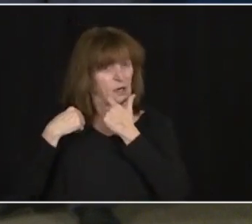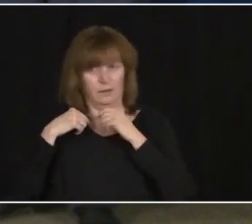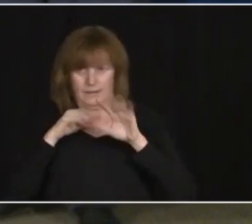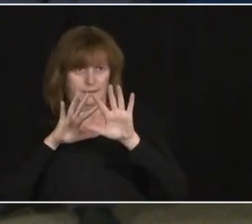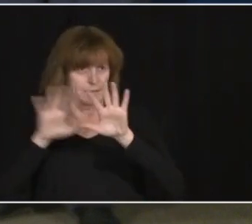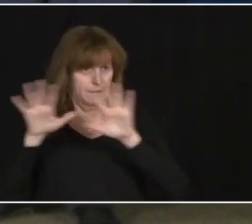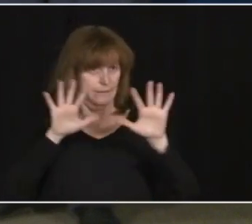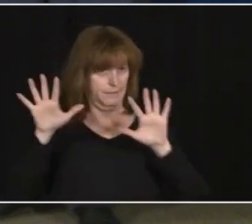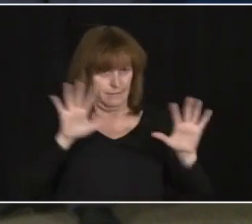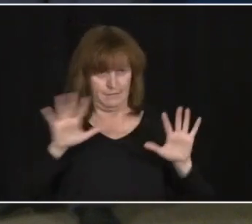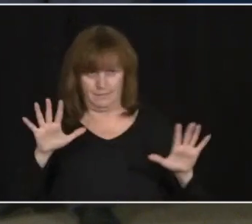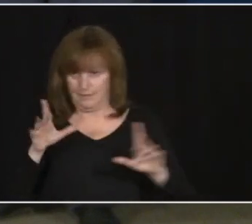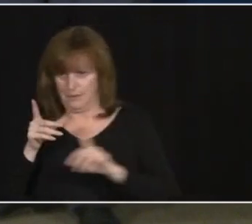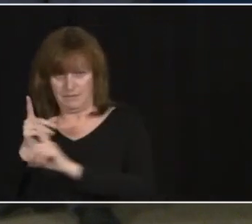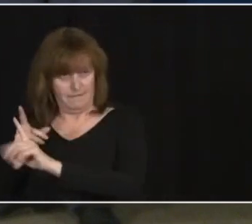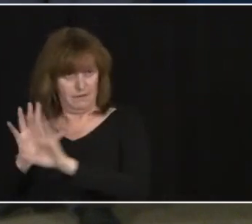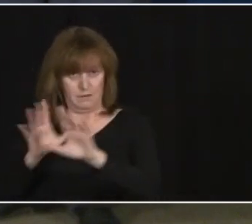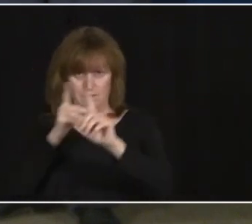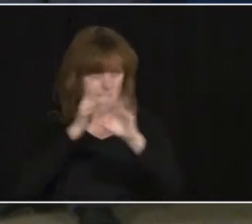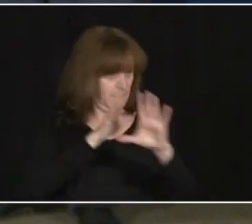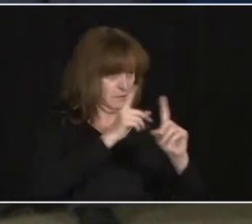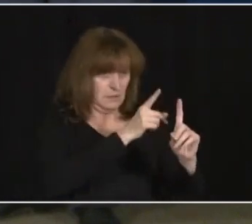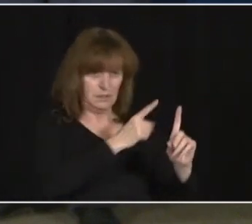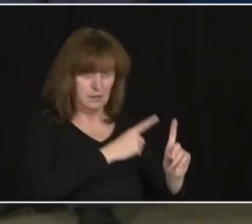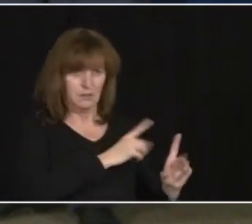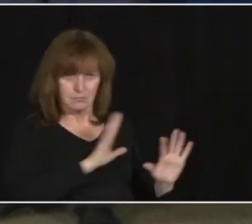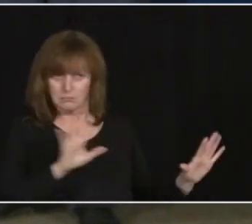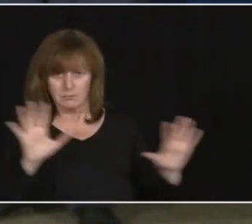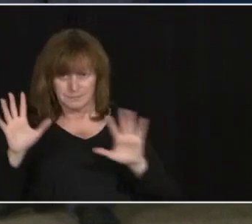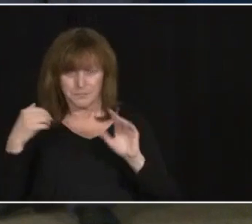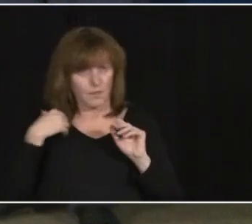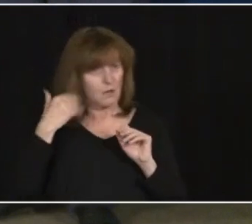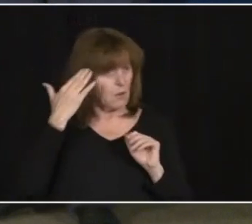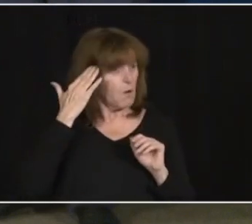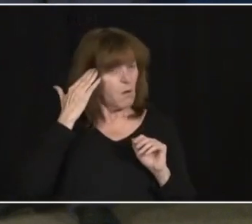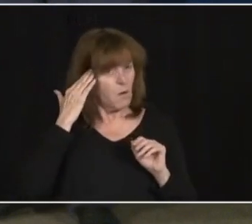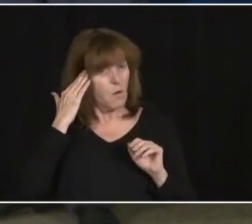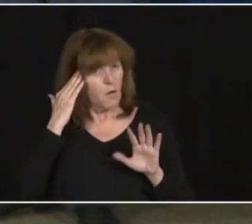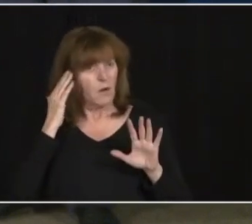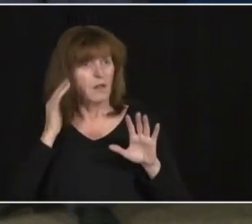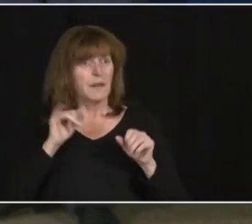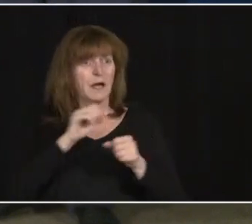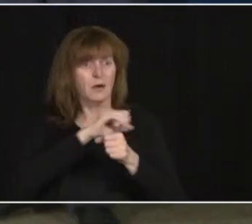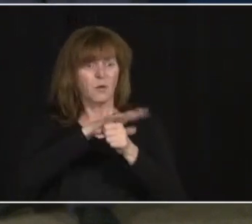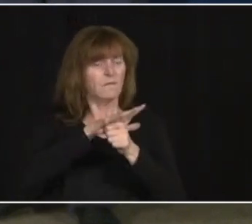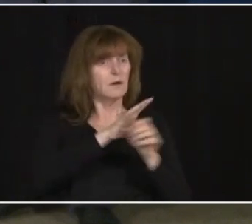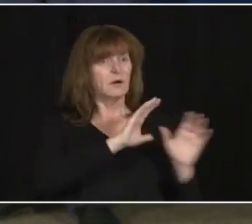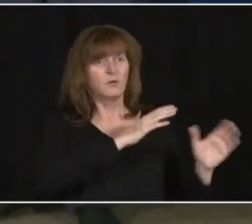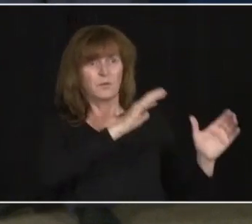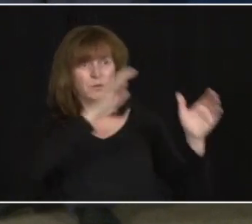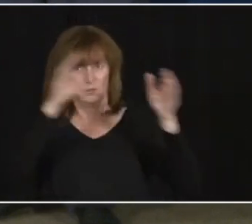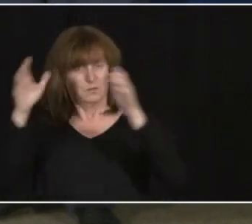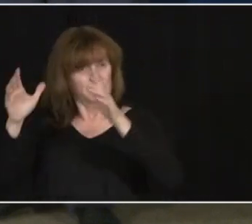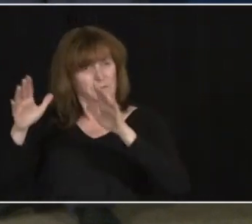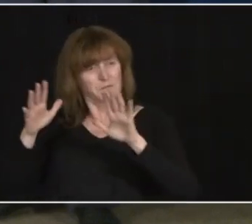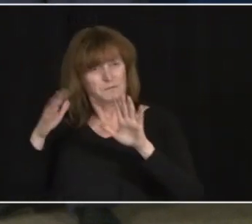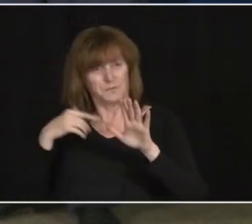But we know that these are situations that we have to deal with. The situations you are